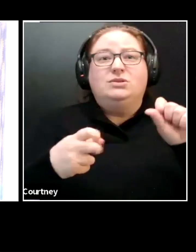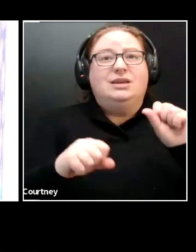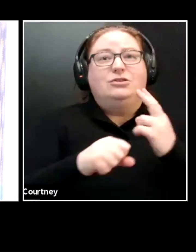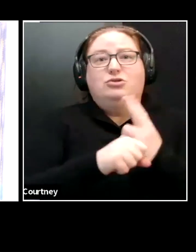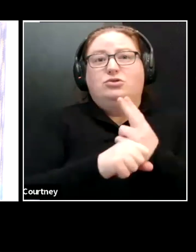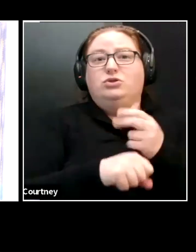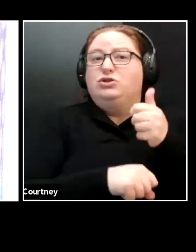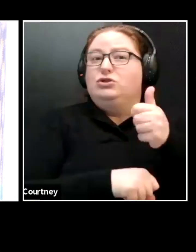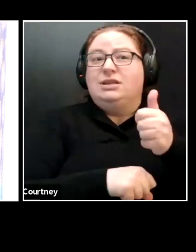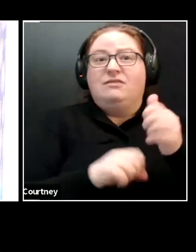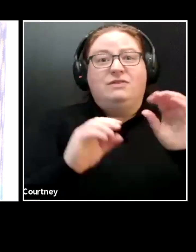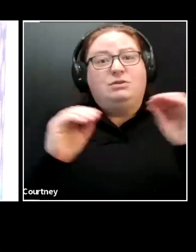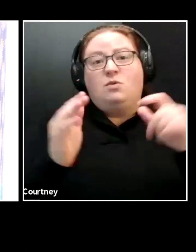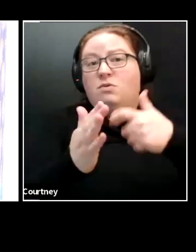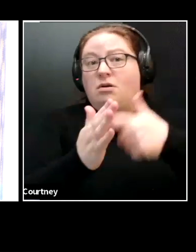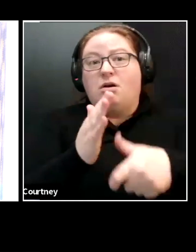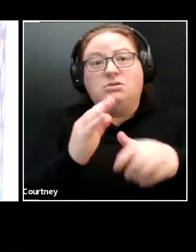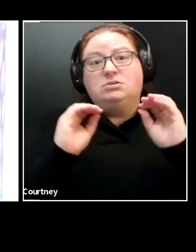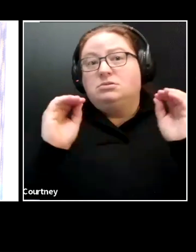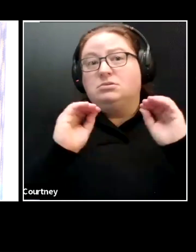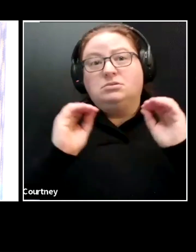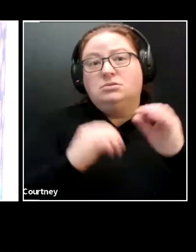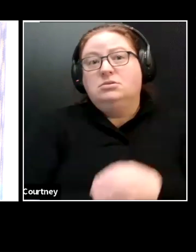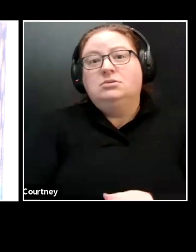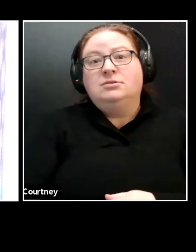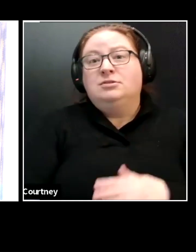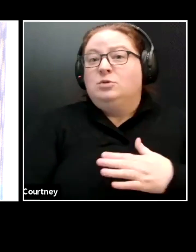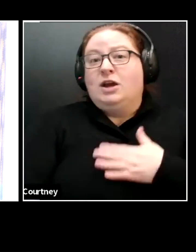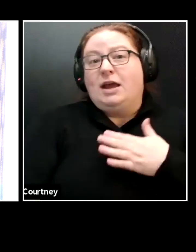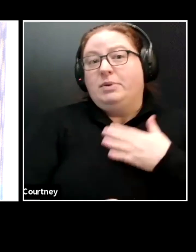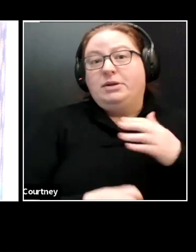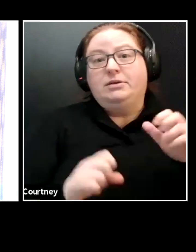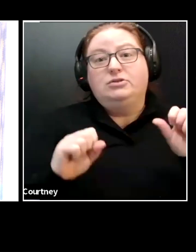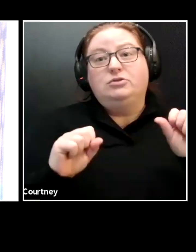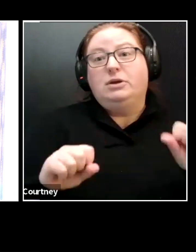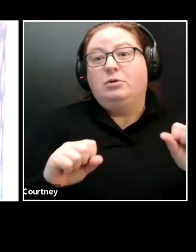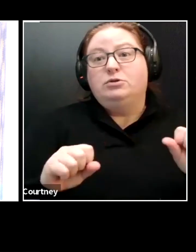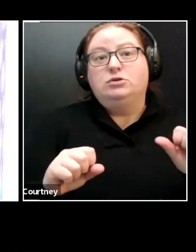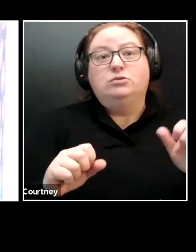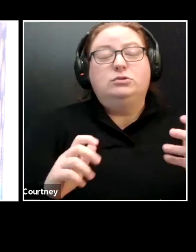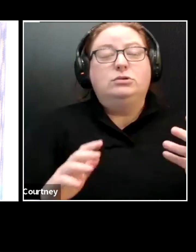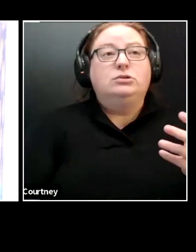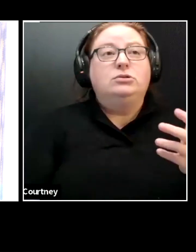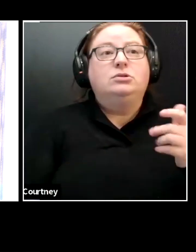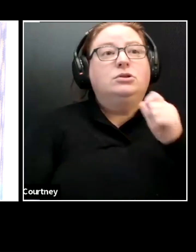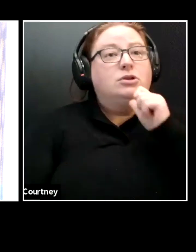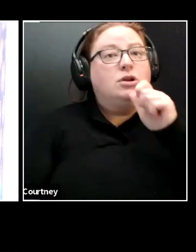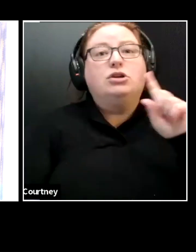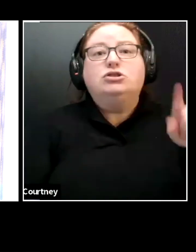cost and you know we're happy to have been able to um uh not just build processes that work for